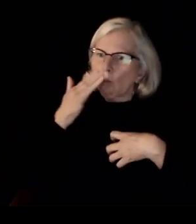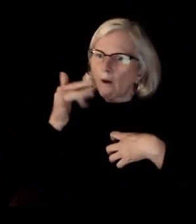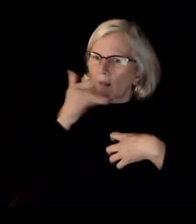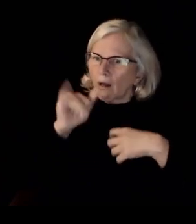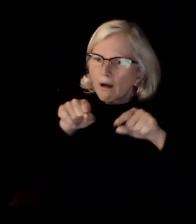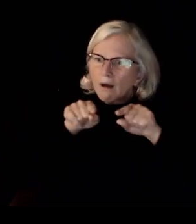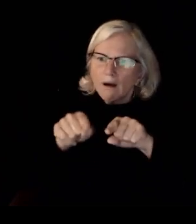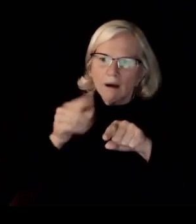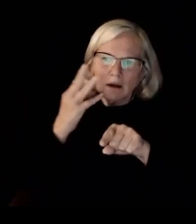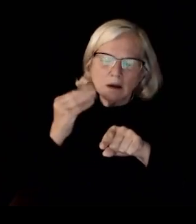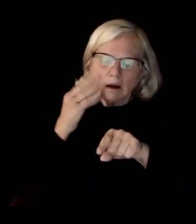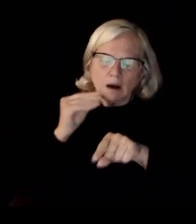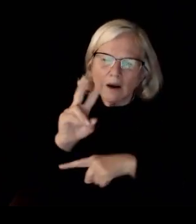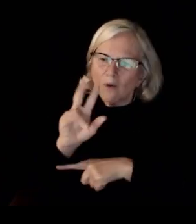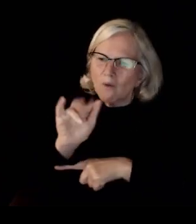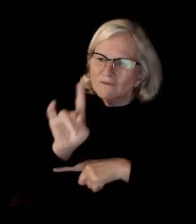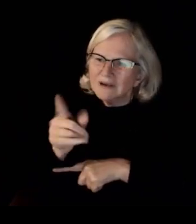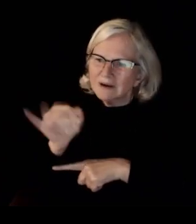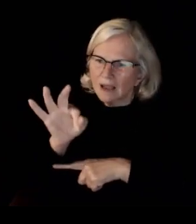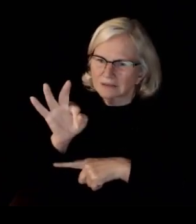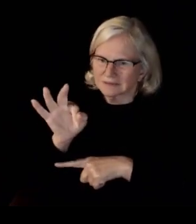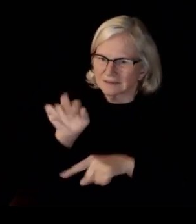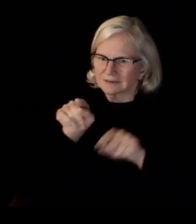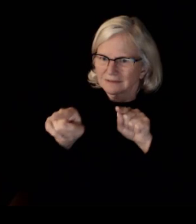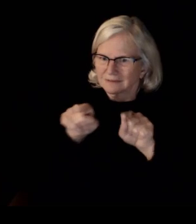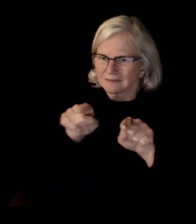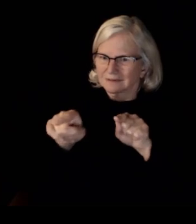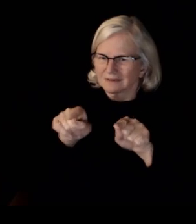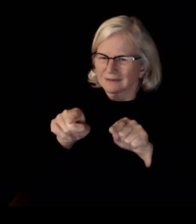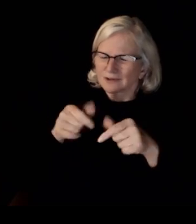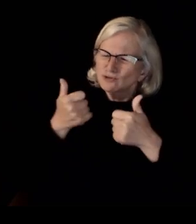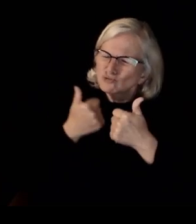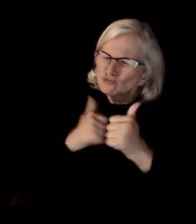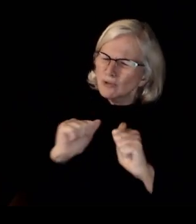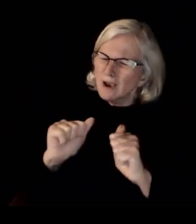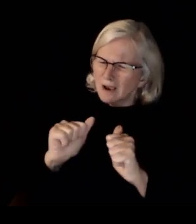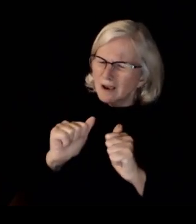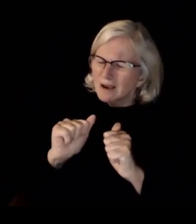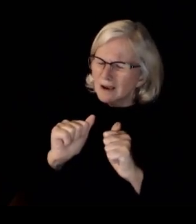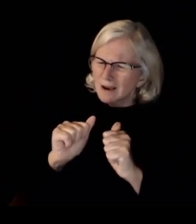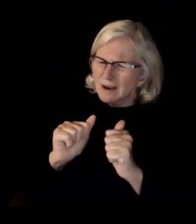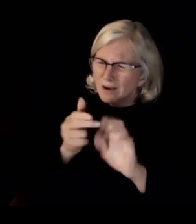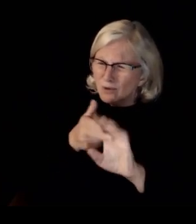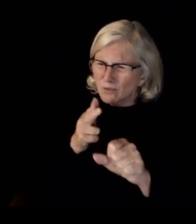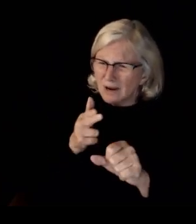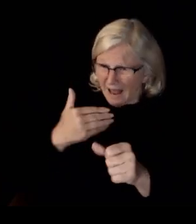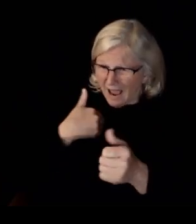free quit partner resources to help with quitting vaping. With this resurgence of cases we are